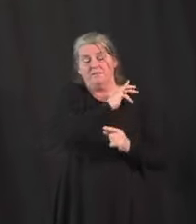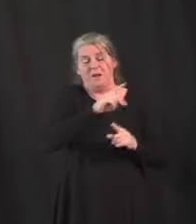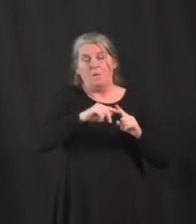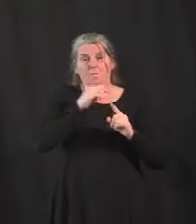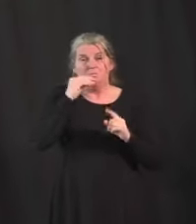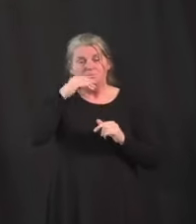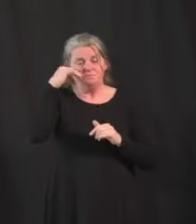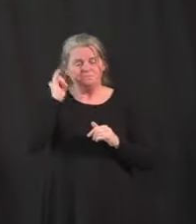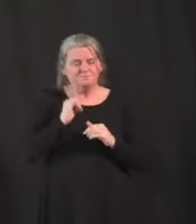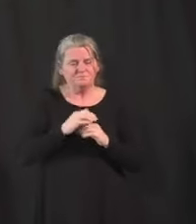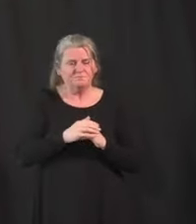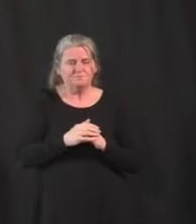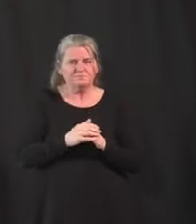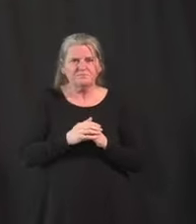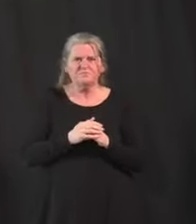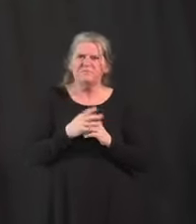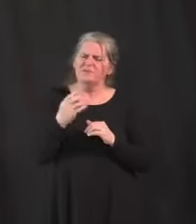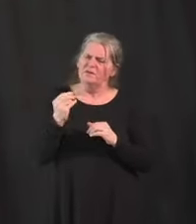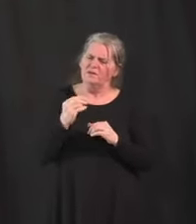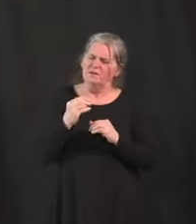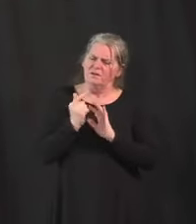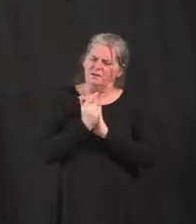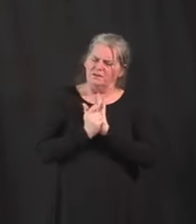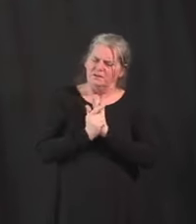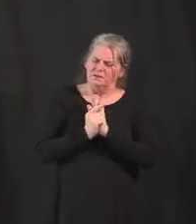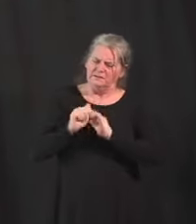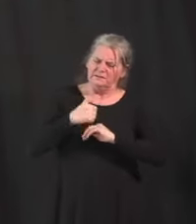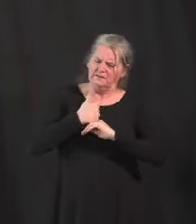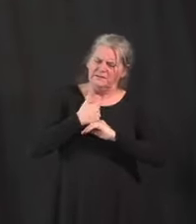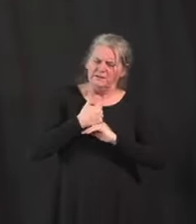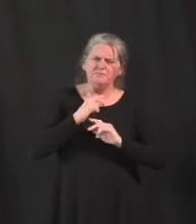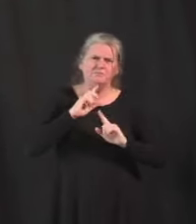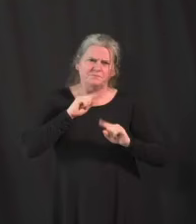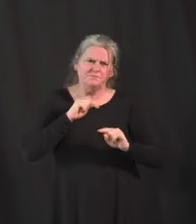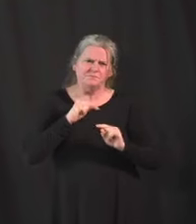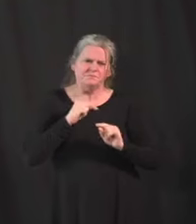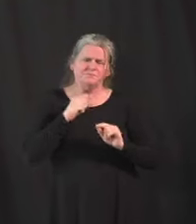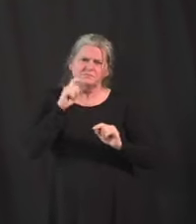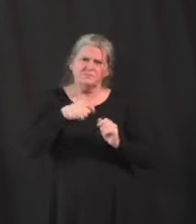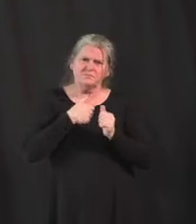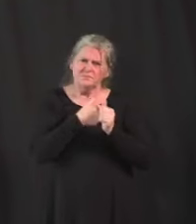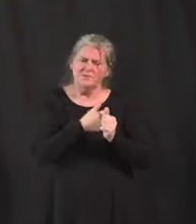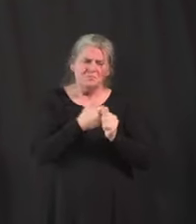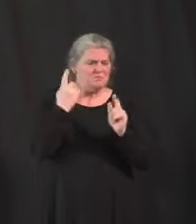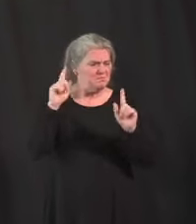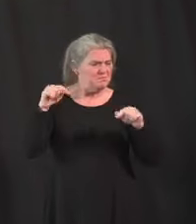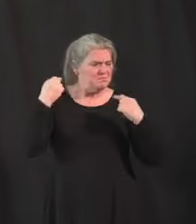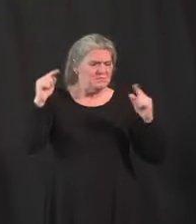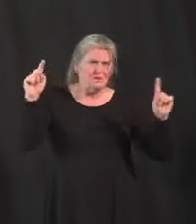THAT ARE IN PLACE RIGHT NOW ARE WORKING BASED UPON THE RESULTS